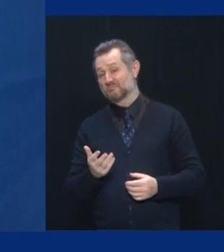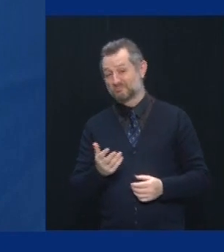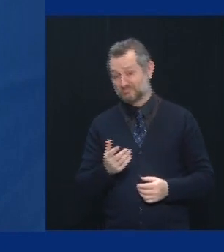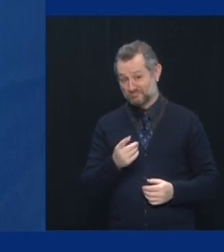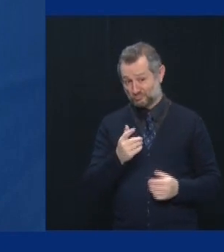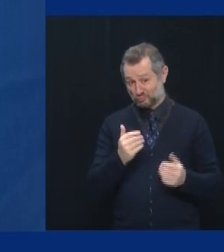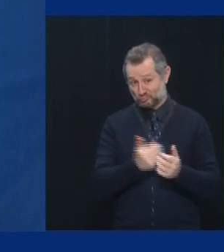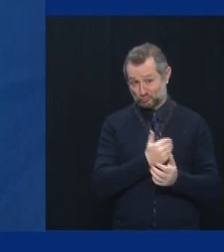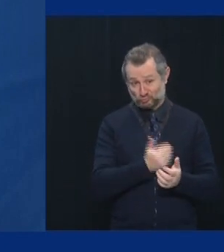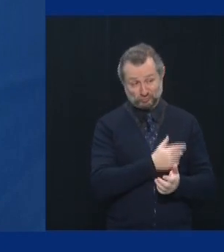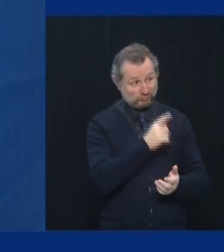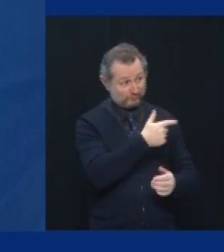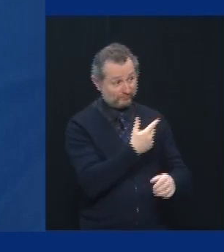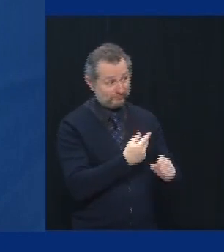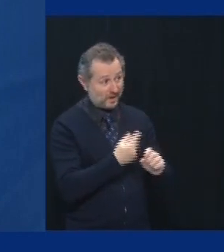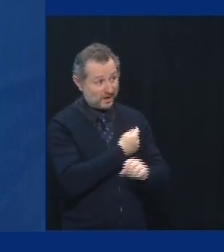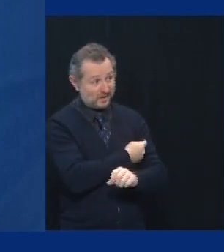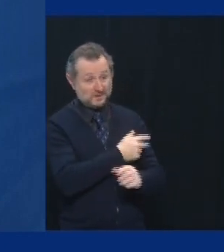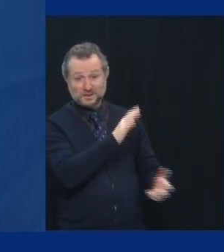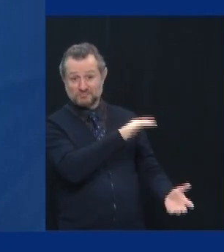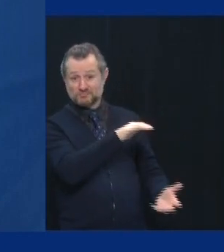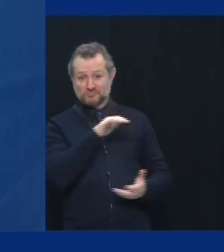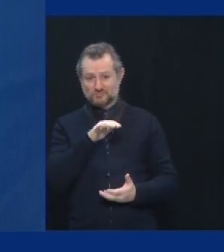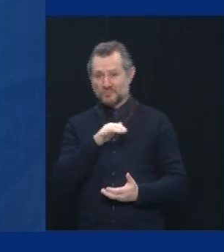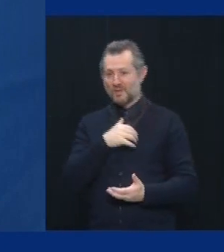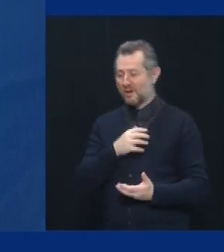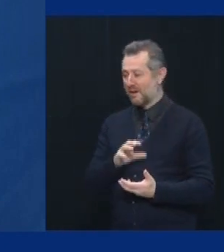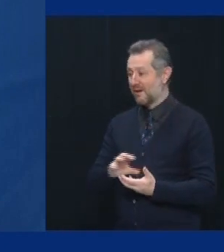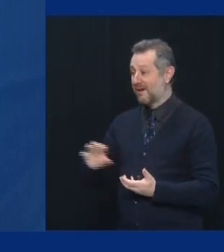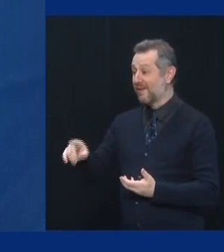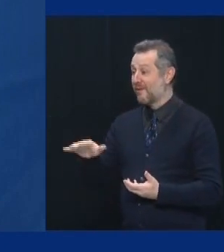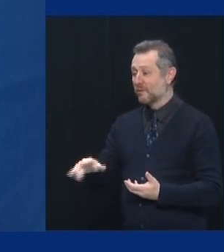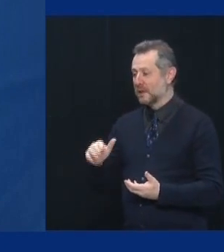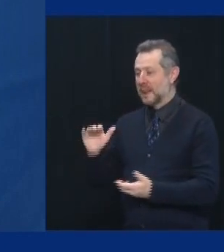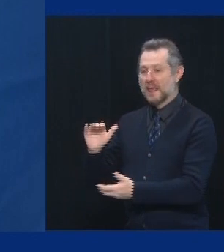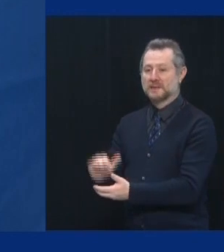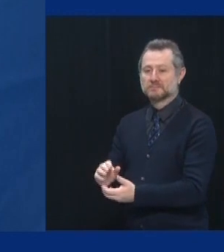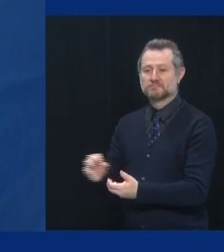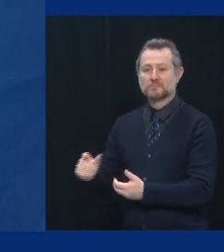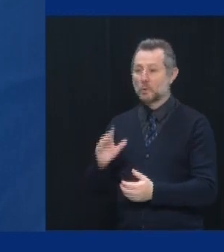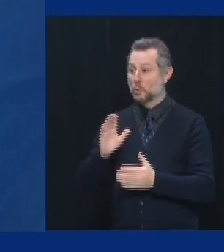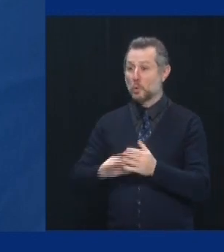FOR THE LOWER PERFORMING FACILITIES, WE ARE GOING TO GIVE